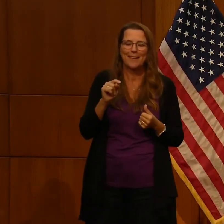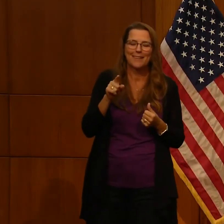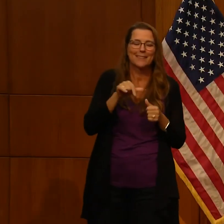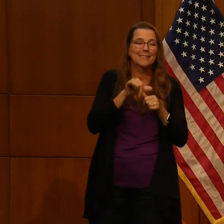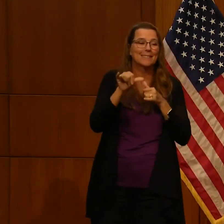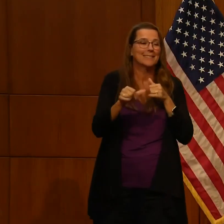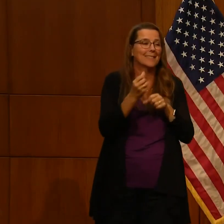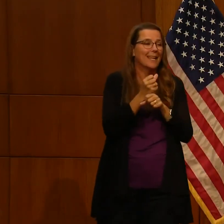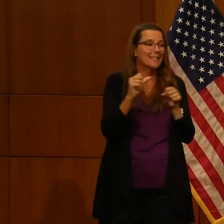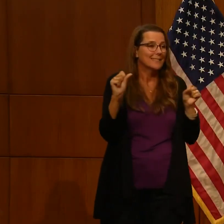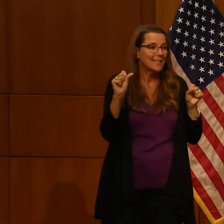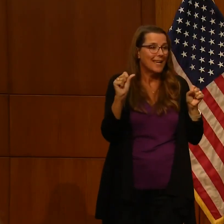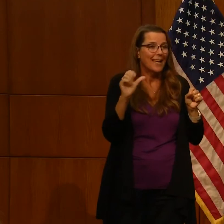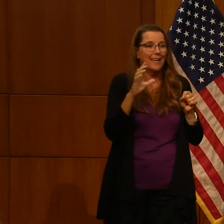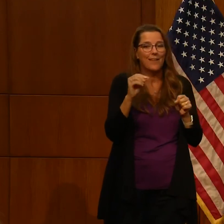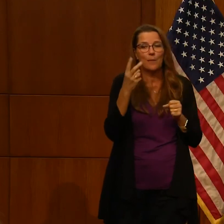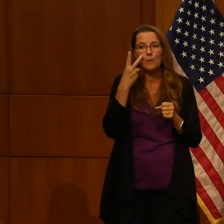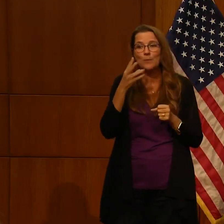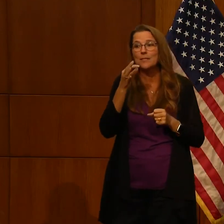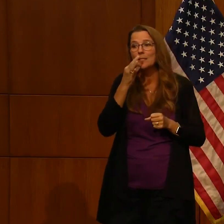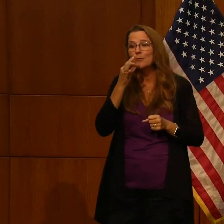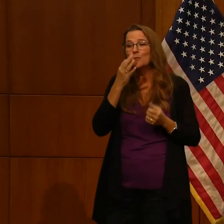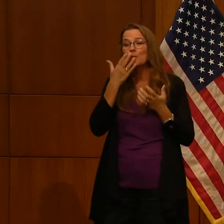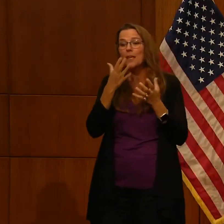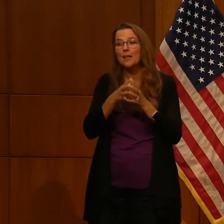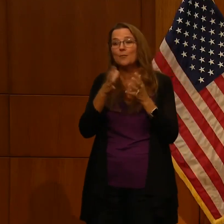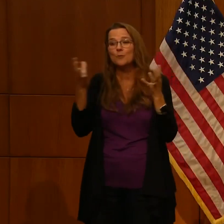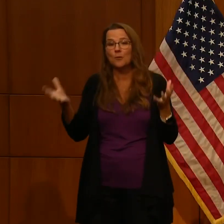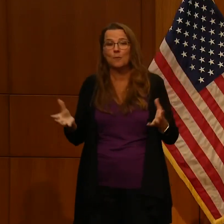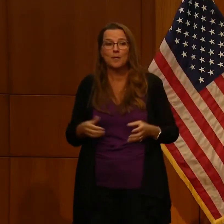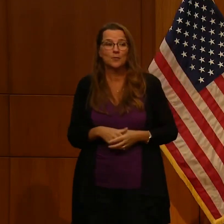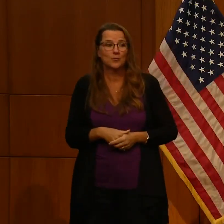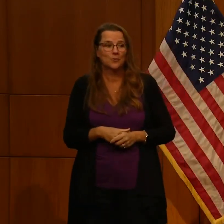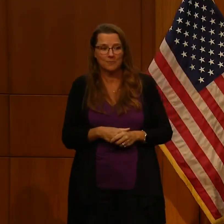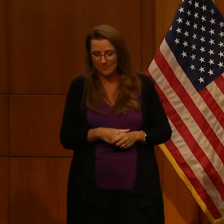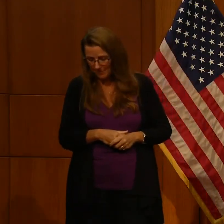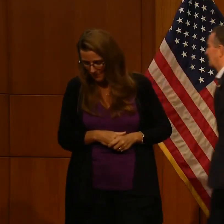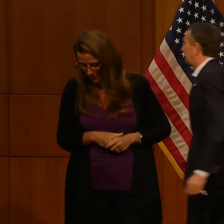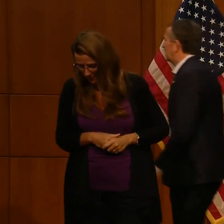LOOKING LOOKING AT EACH OTHER, BUT. YOUR STAY SAFE AND WE WILL